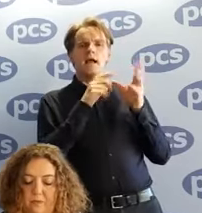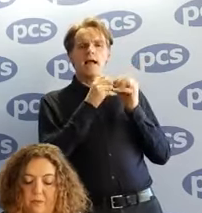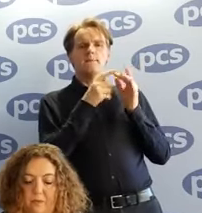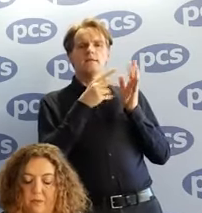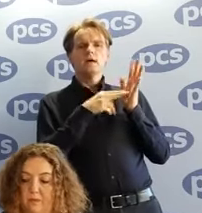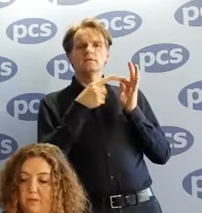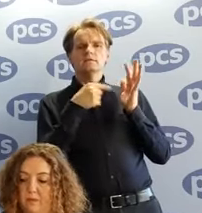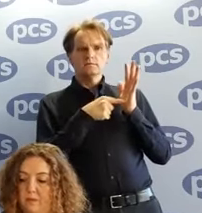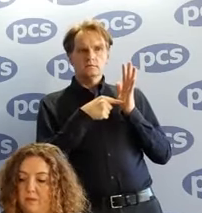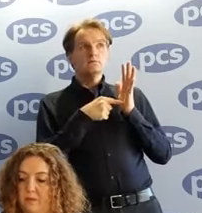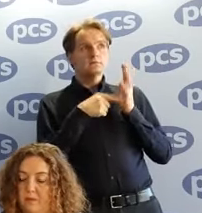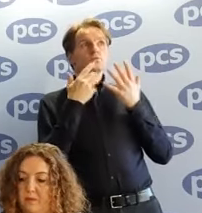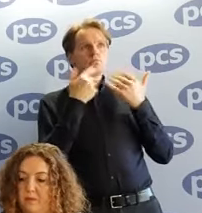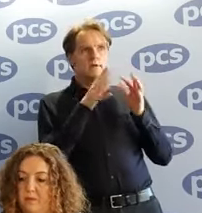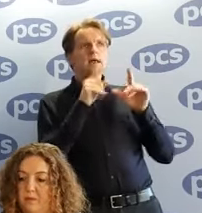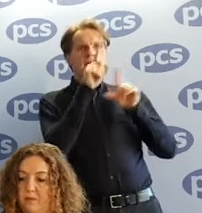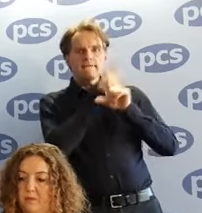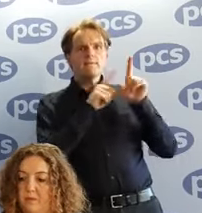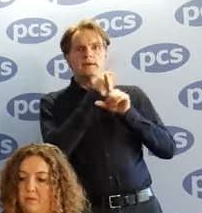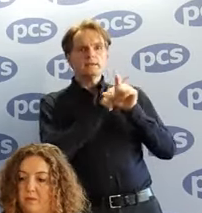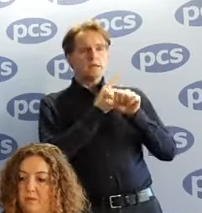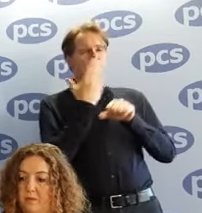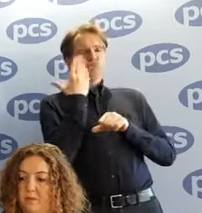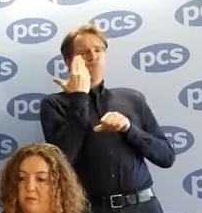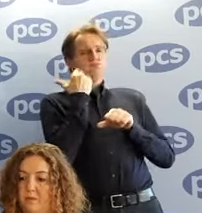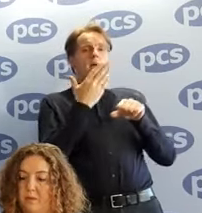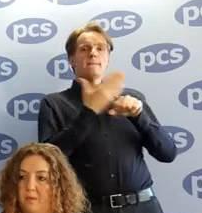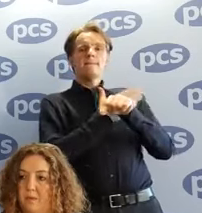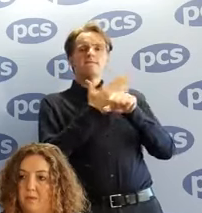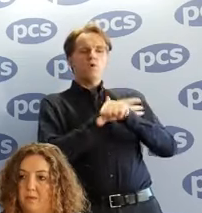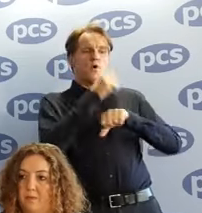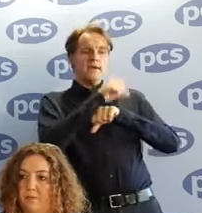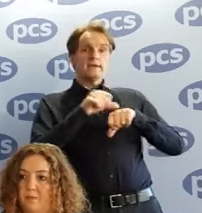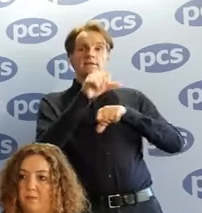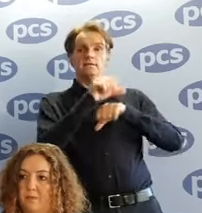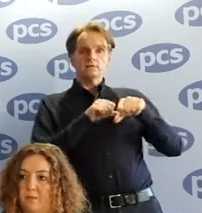before Easter where we were able to present the claim on members behalf and